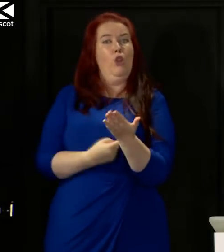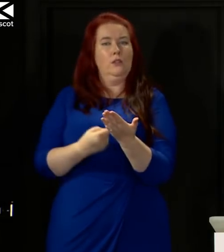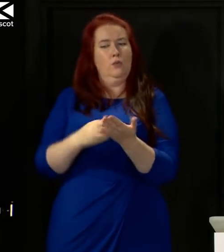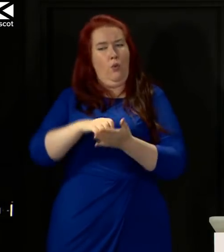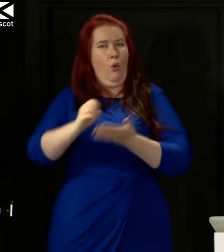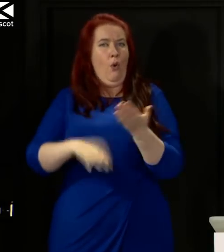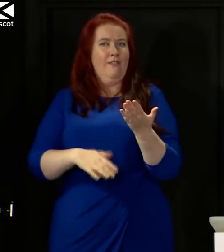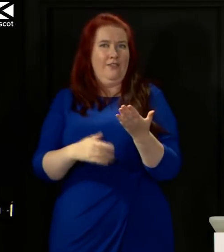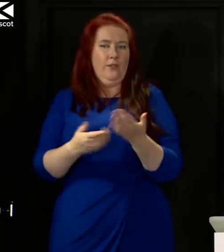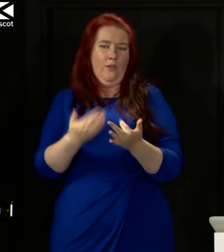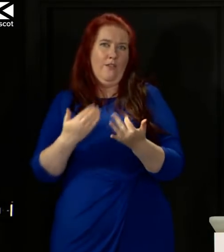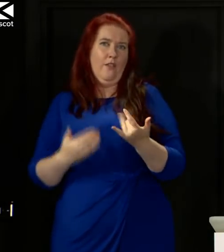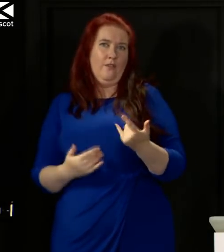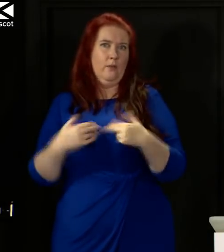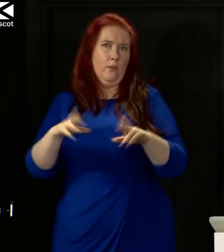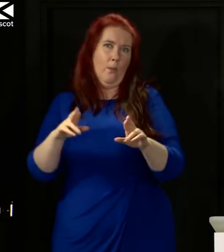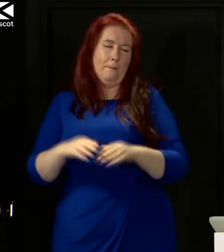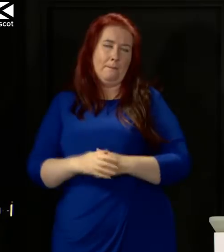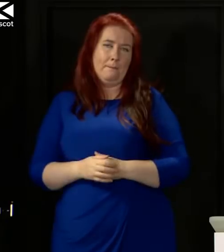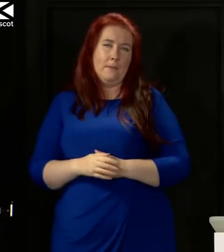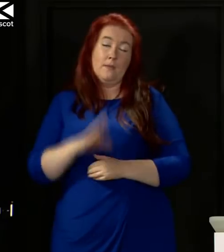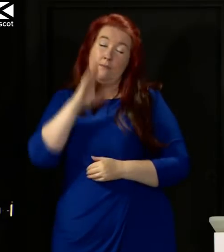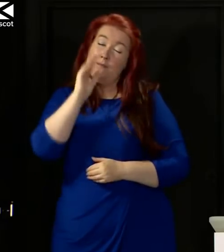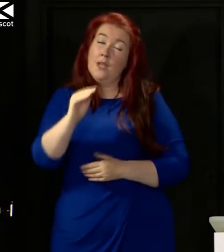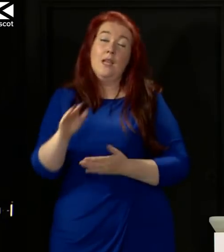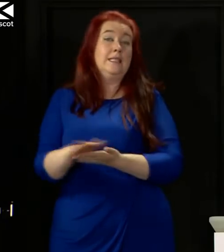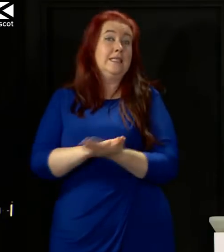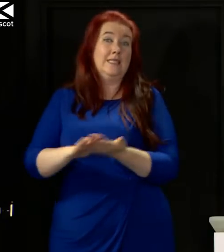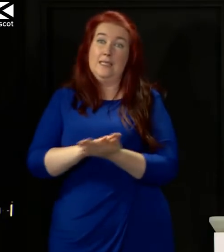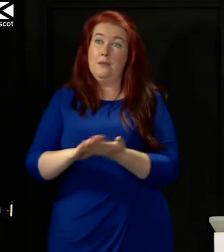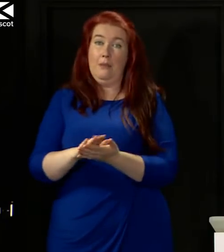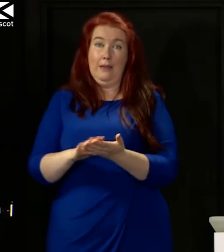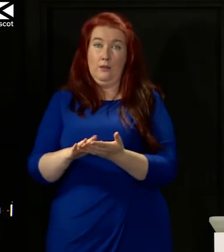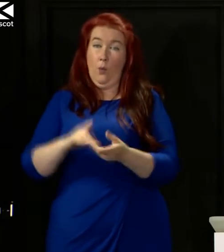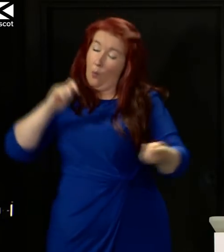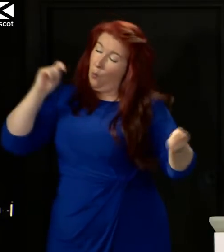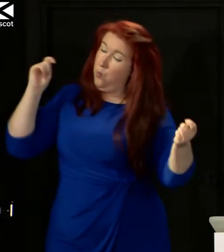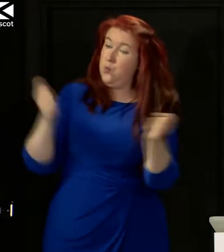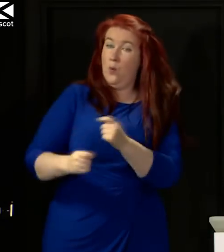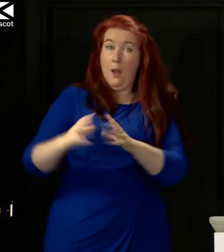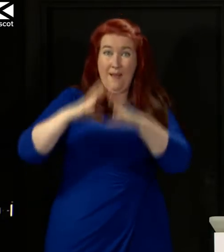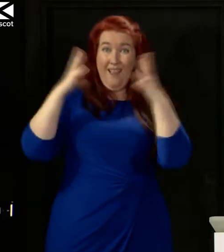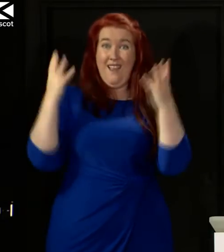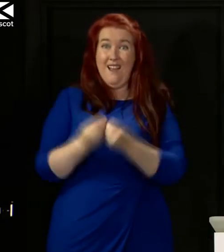Now let me stress as I did yesterday, that does not mean that all major changes will happen overnight.